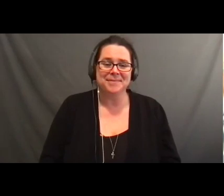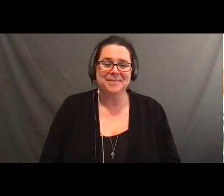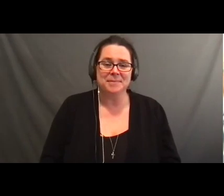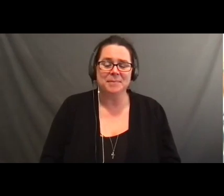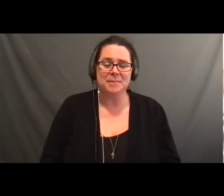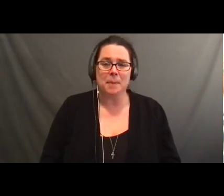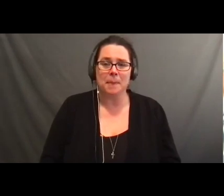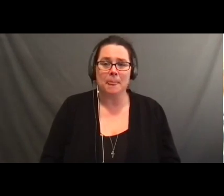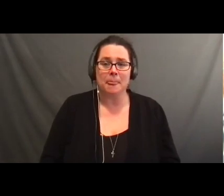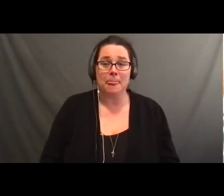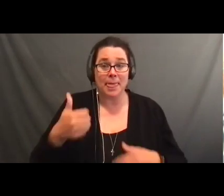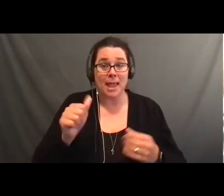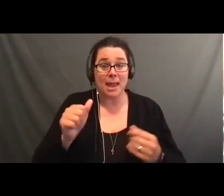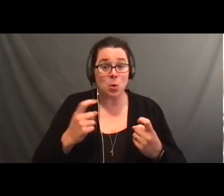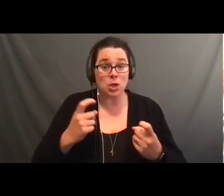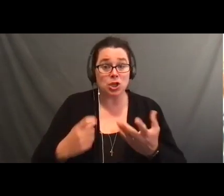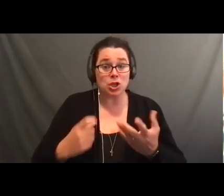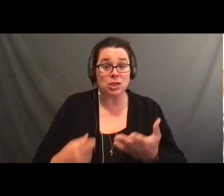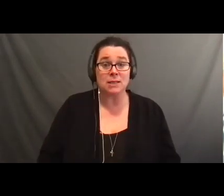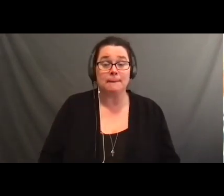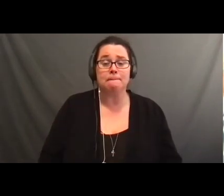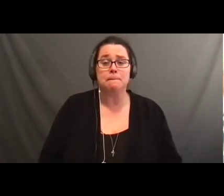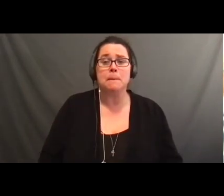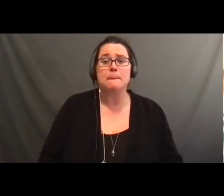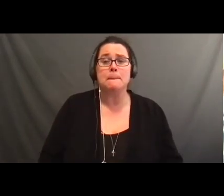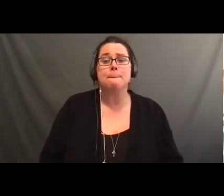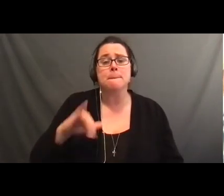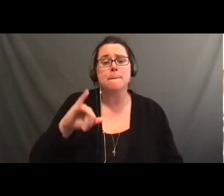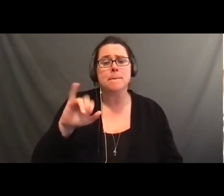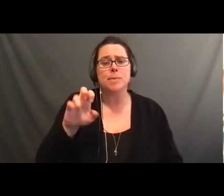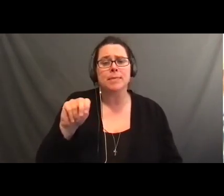Any questions? >> Jen: So there were a couple comments.